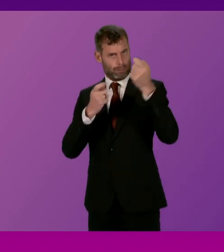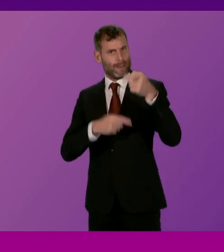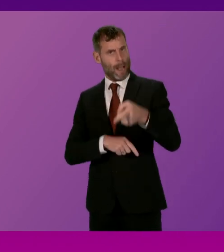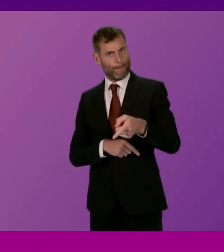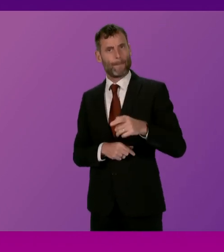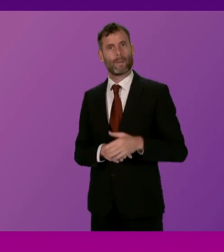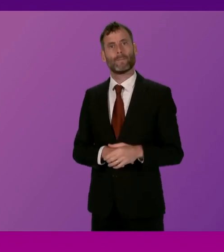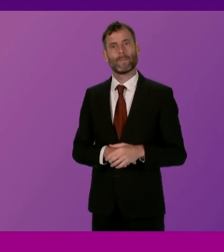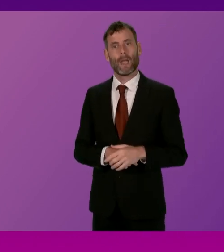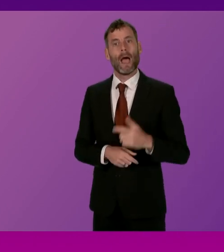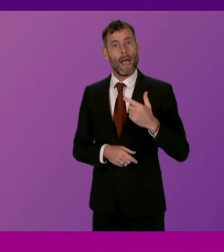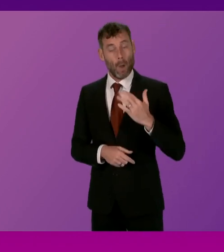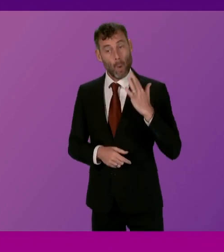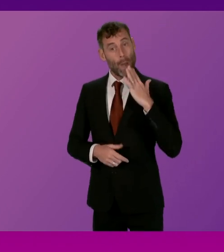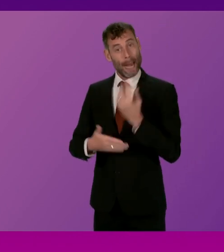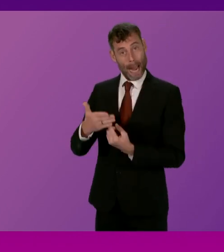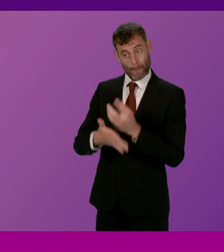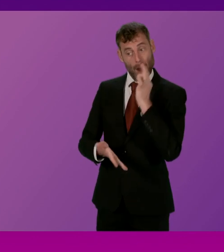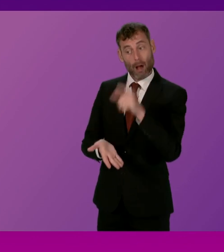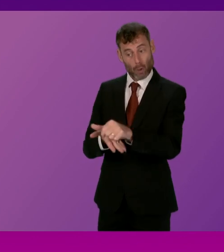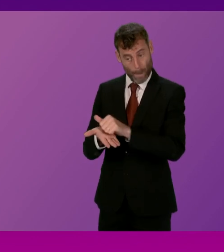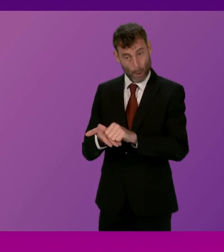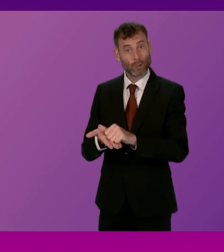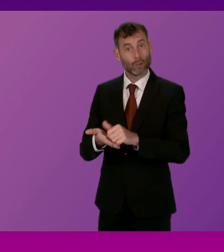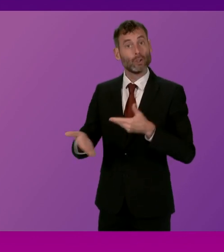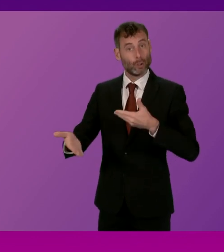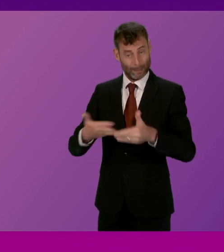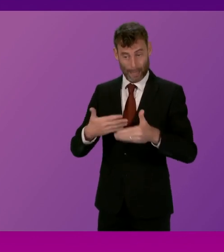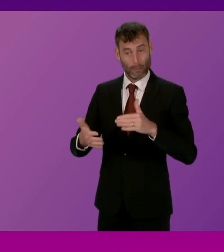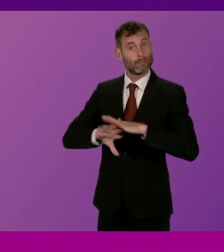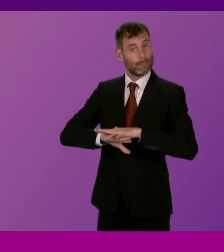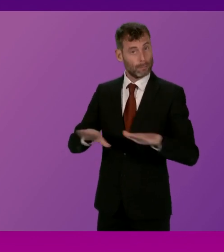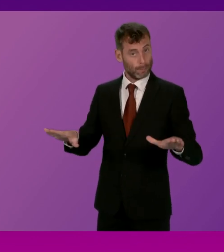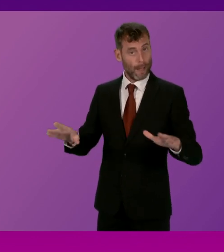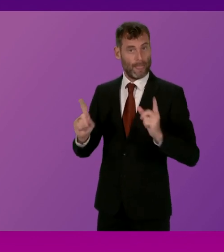I dealt with that matter at the time, Mr Kerr.